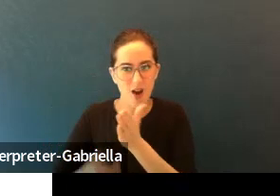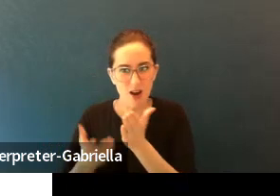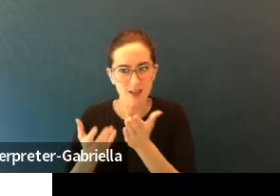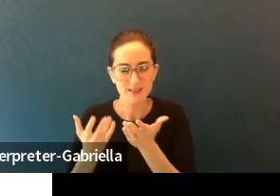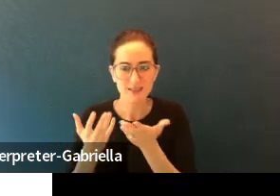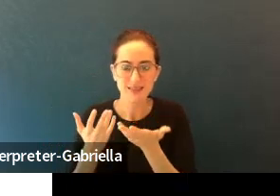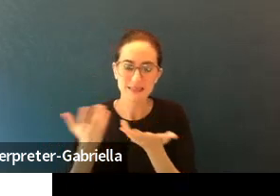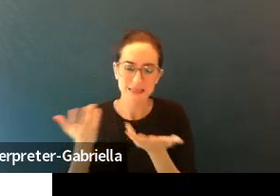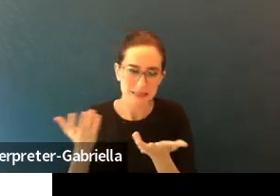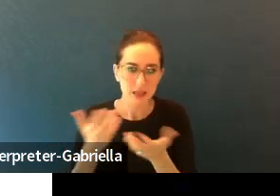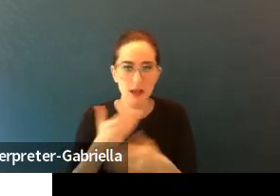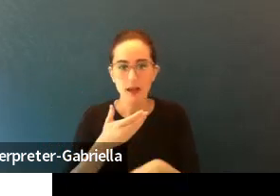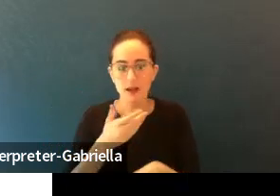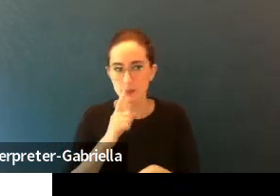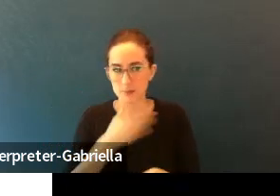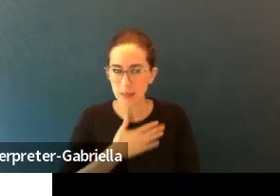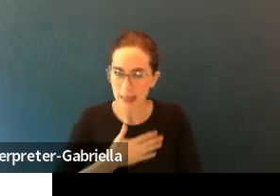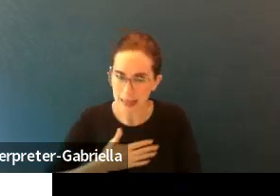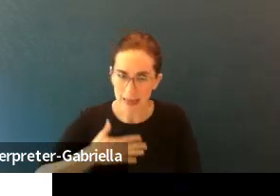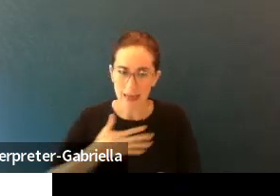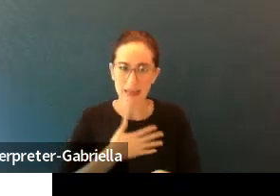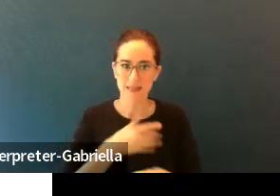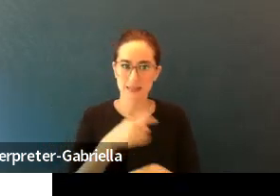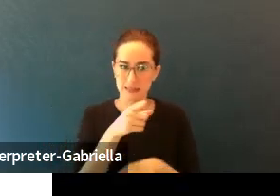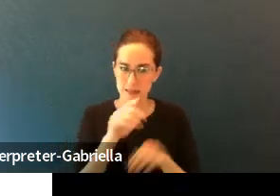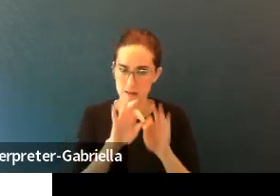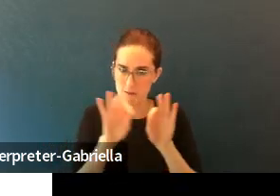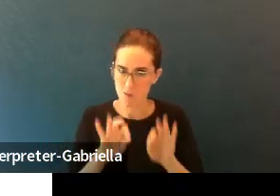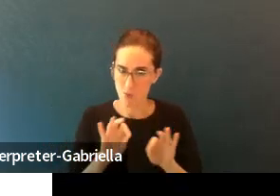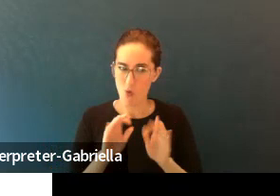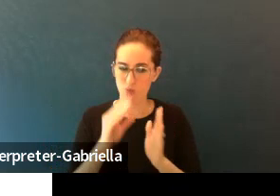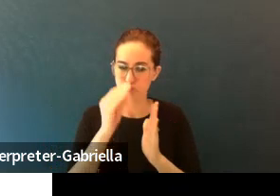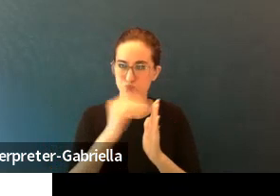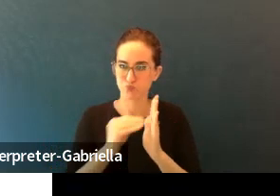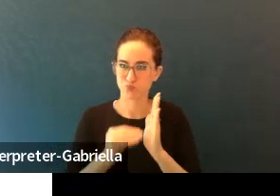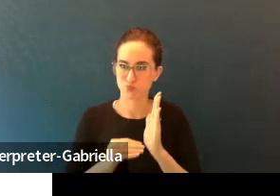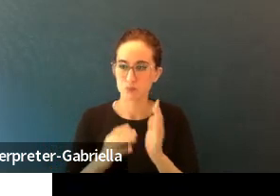So we really appreciate you going through this process so that you have the more efficient transaction